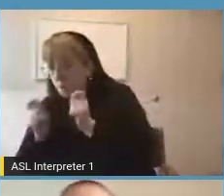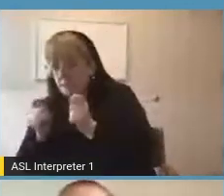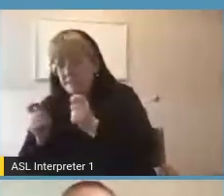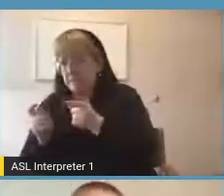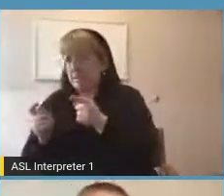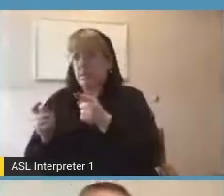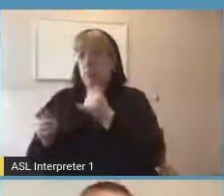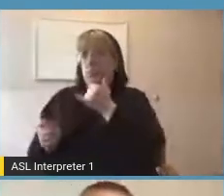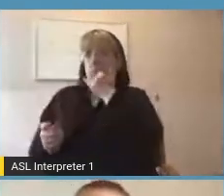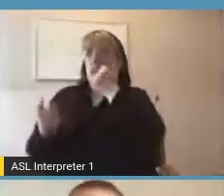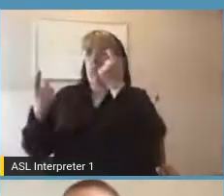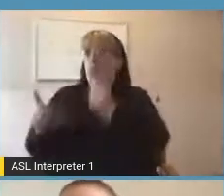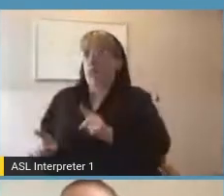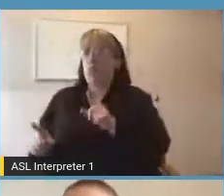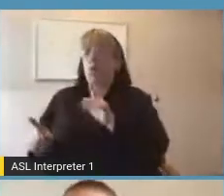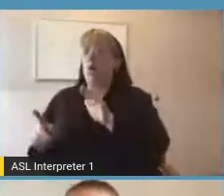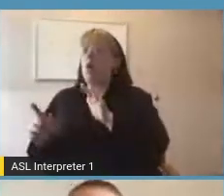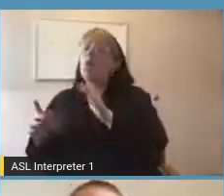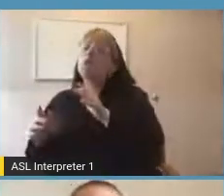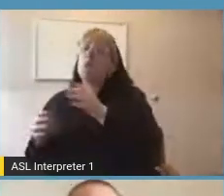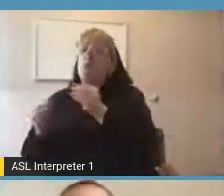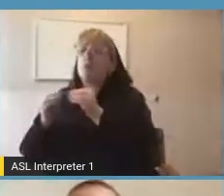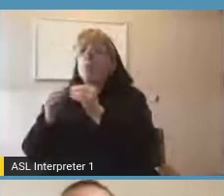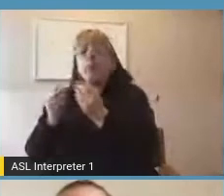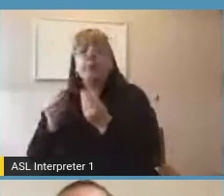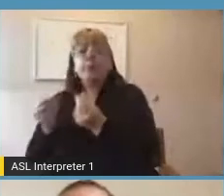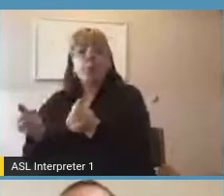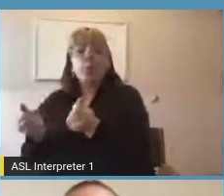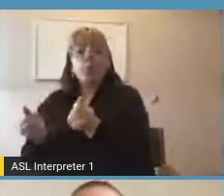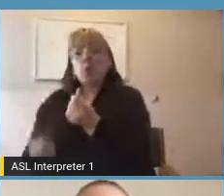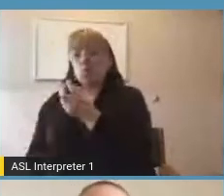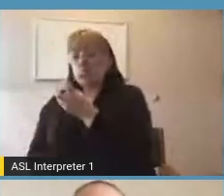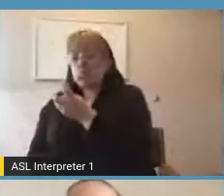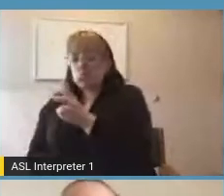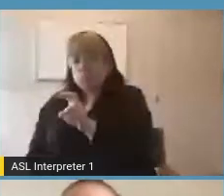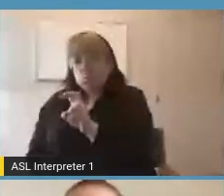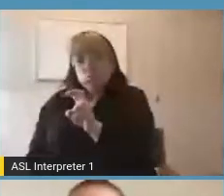to make a change here or I am going to move the section to the front. But going through